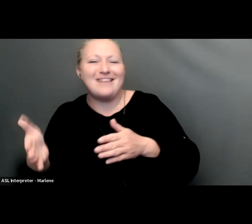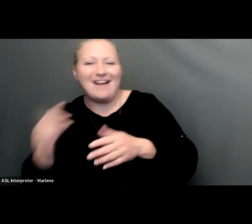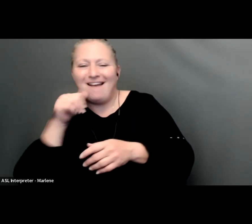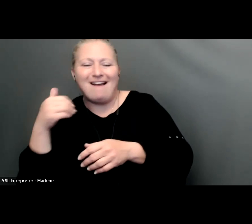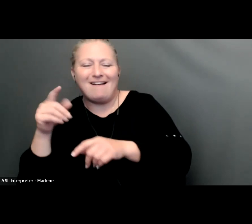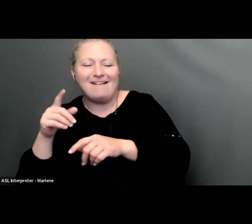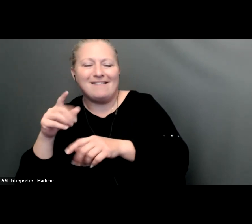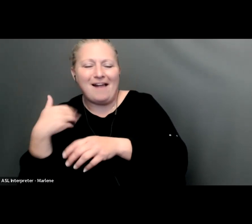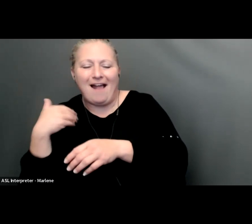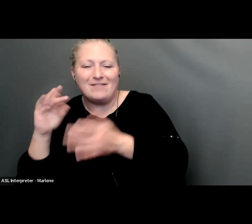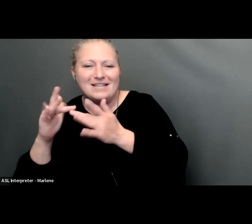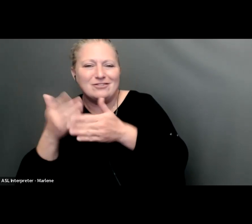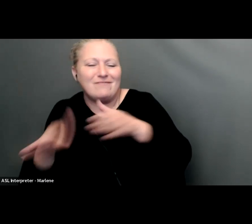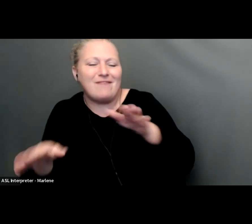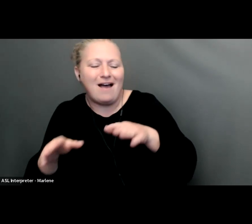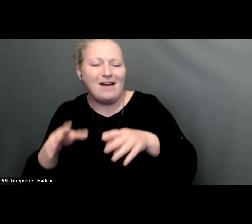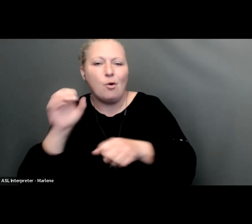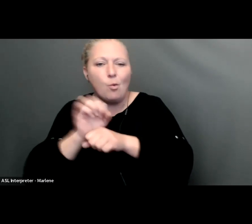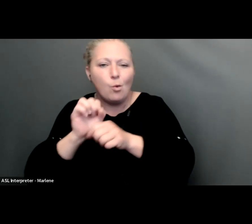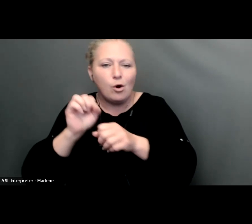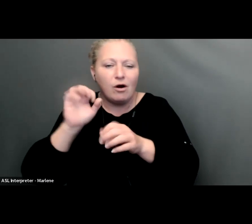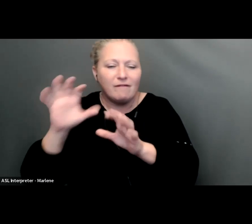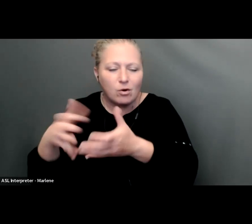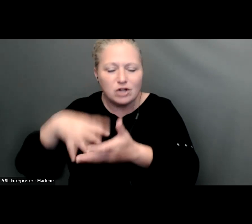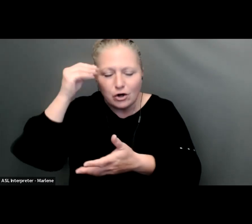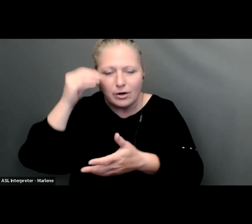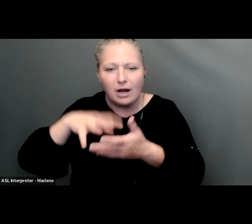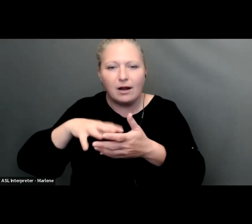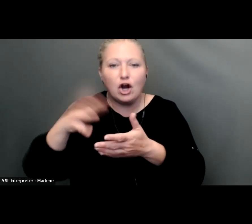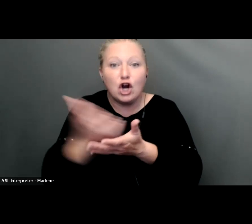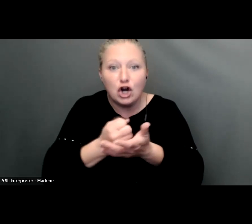of lifelong learning opportunities and earning opportunities available to them.